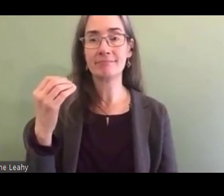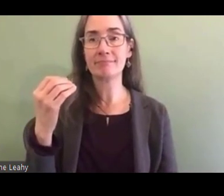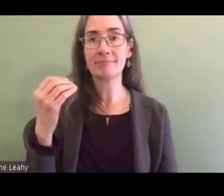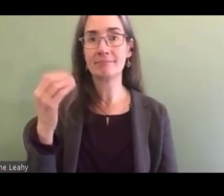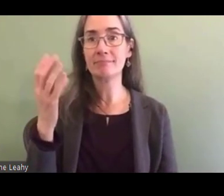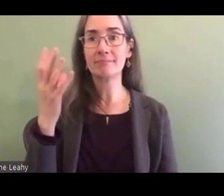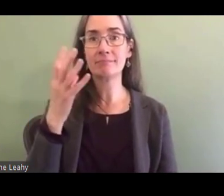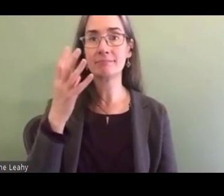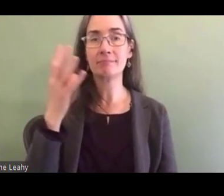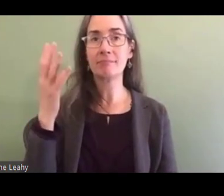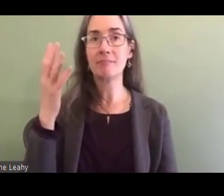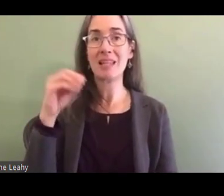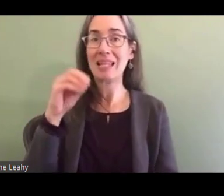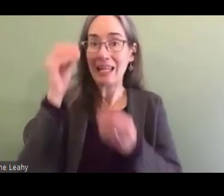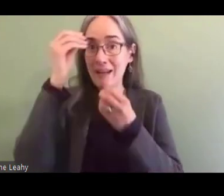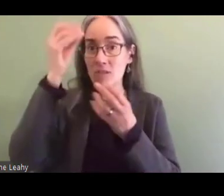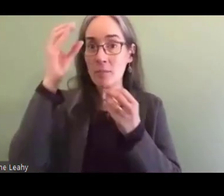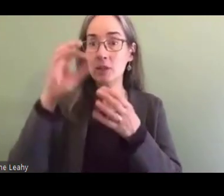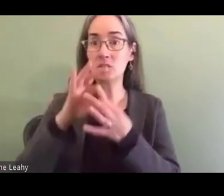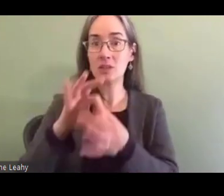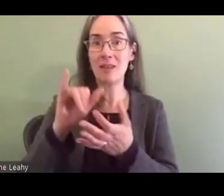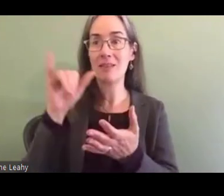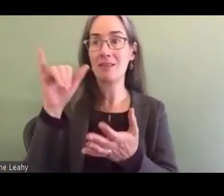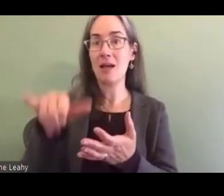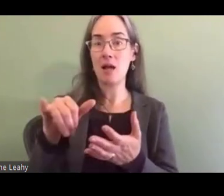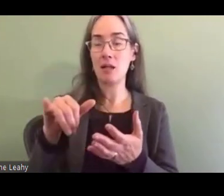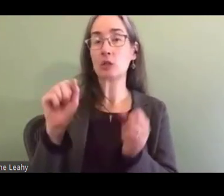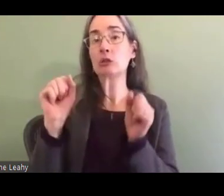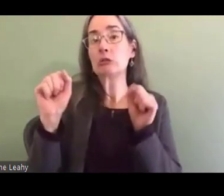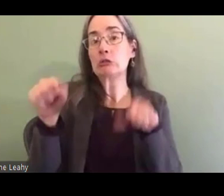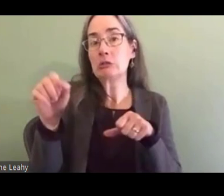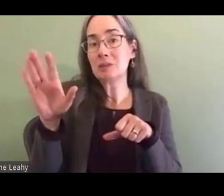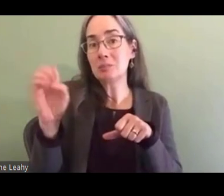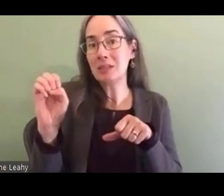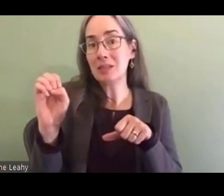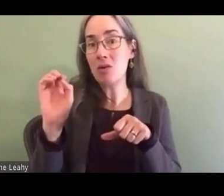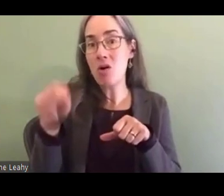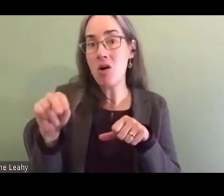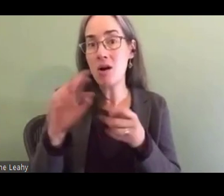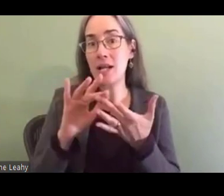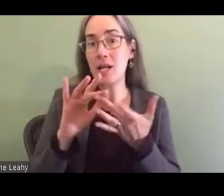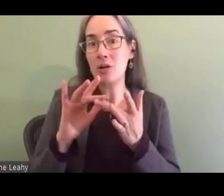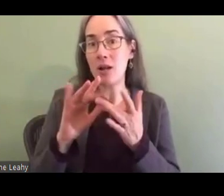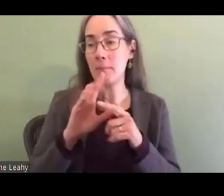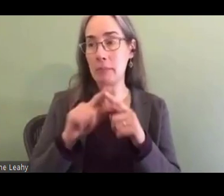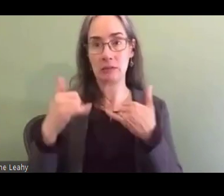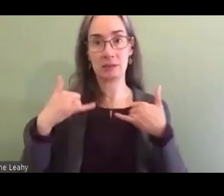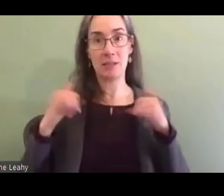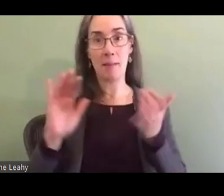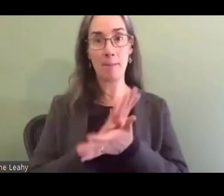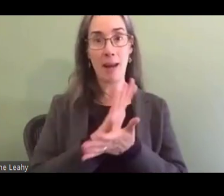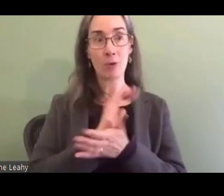Or information that could be on the Internet but is still paper-based,